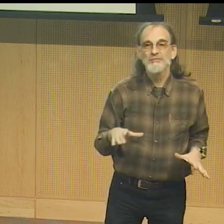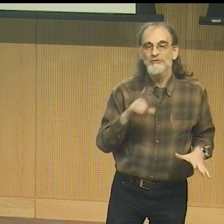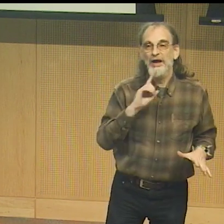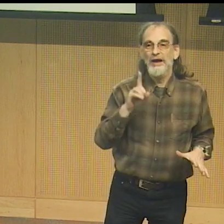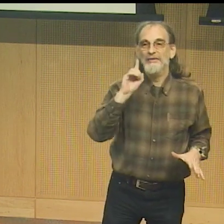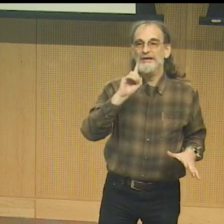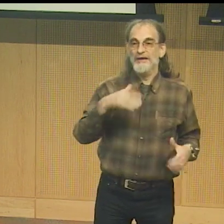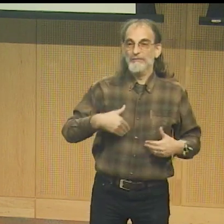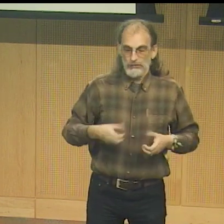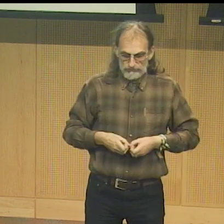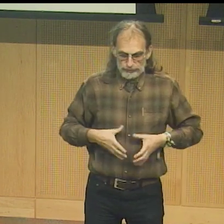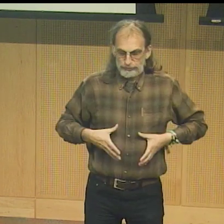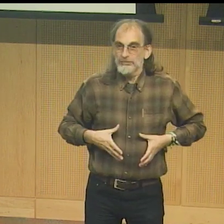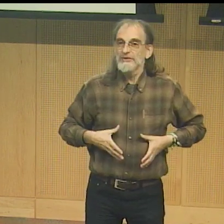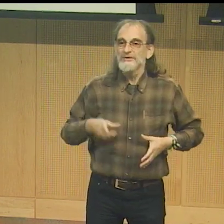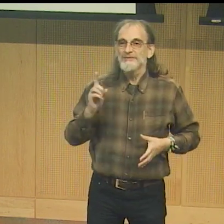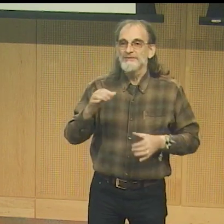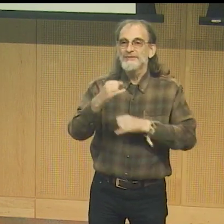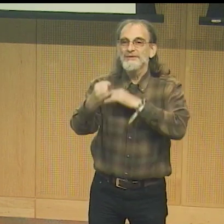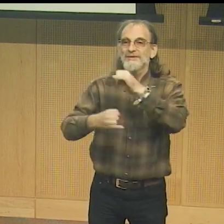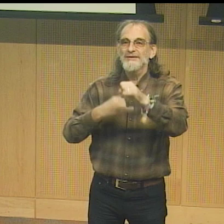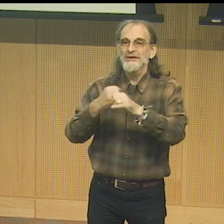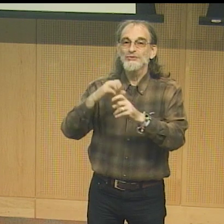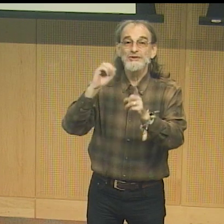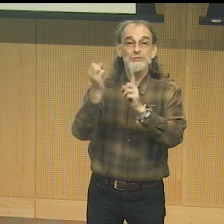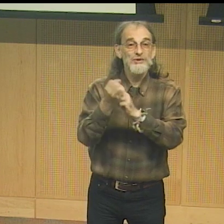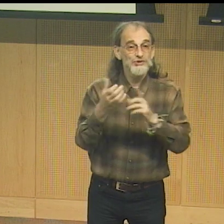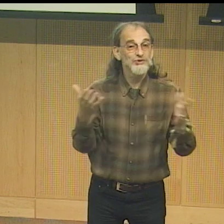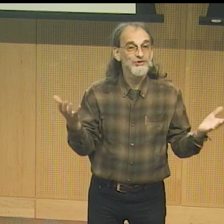It allows us to bolster our Deafhood experiences and begin